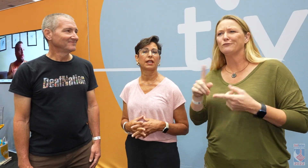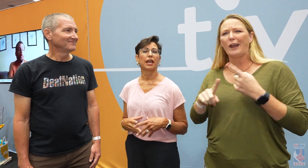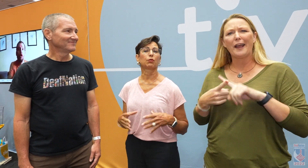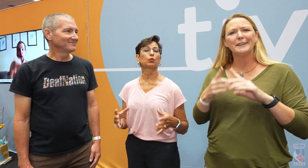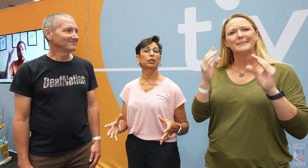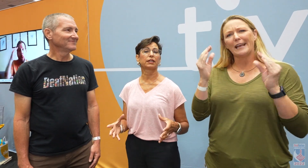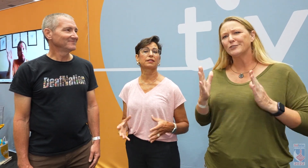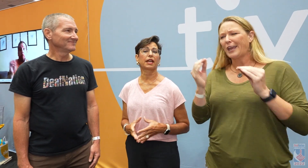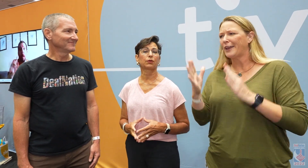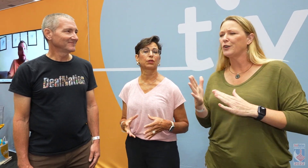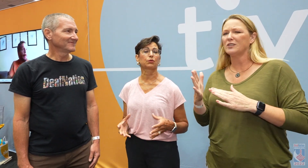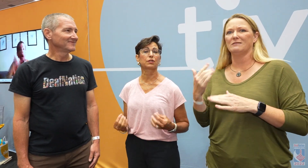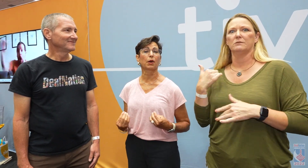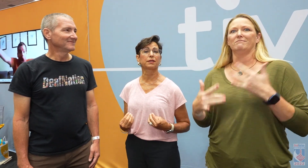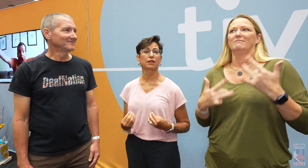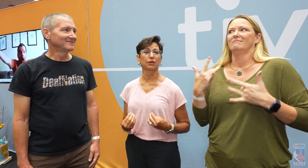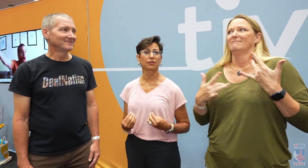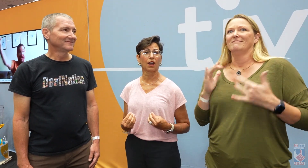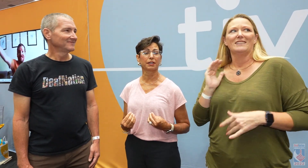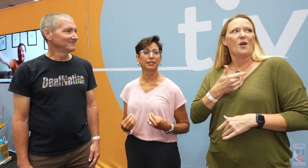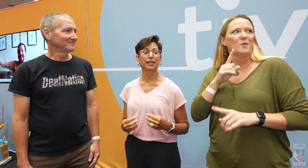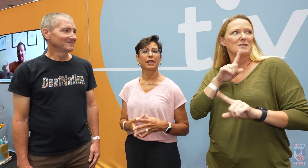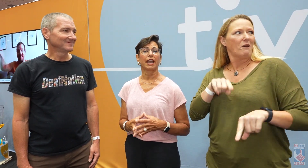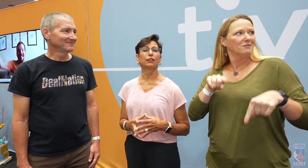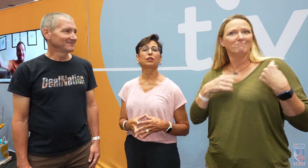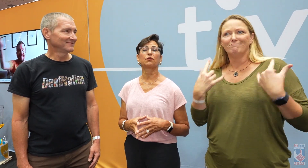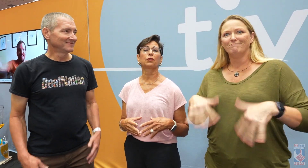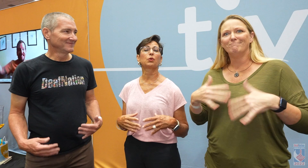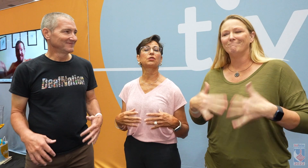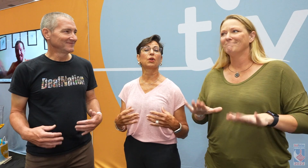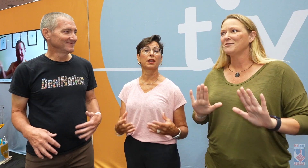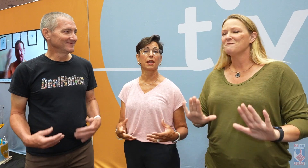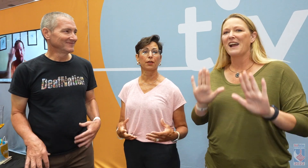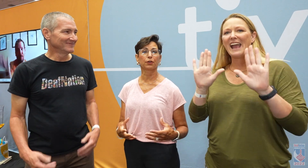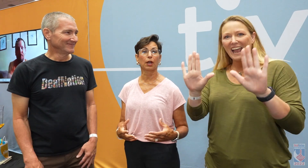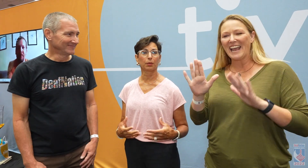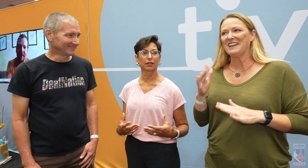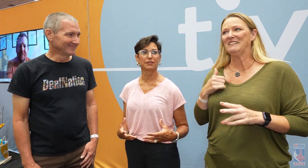friends, educators. We’re so excited because the response so far has been amazing.